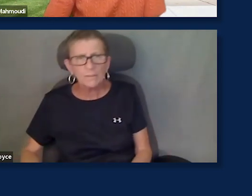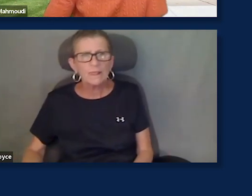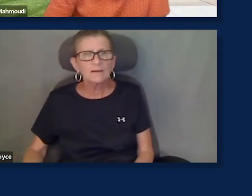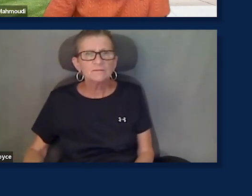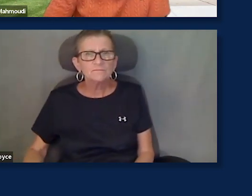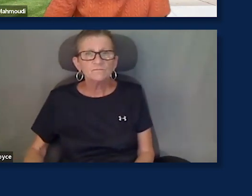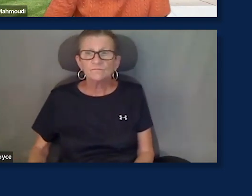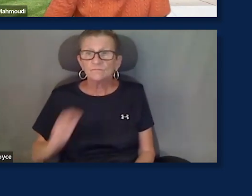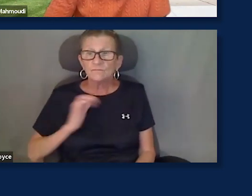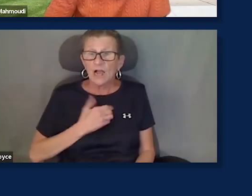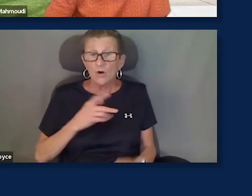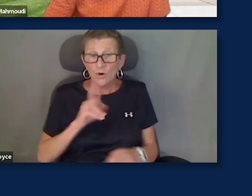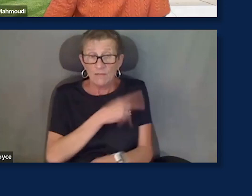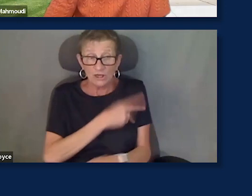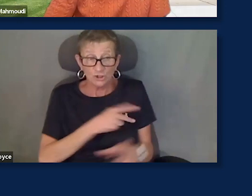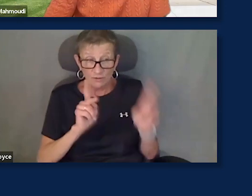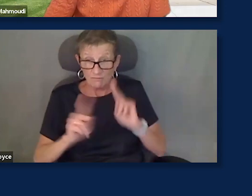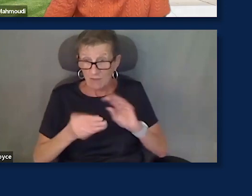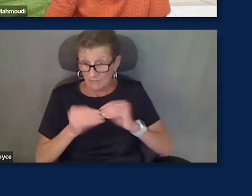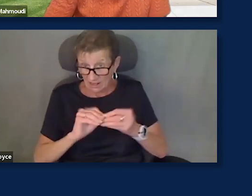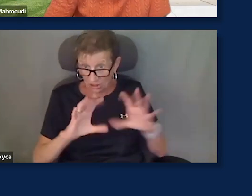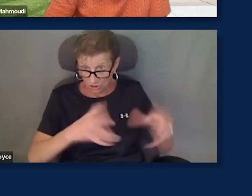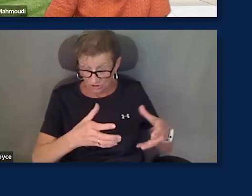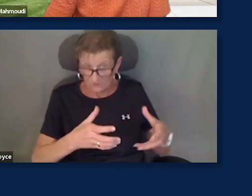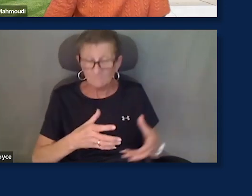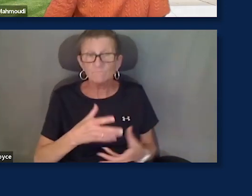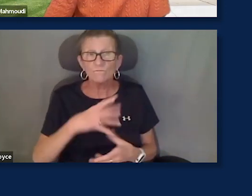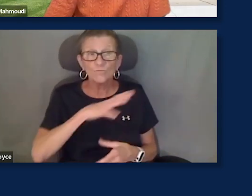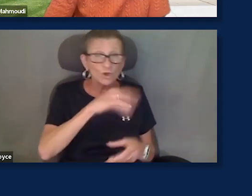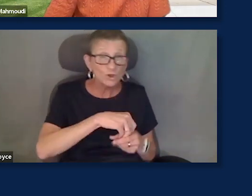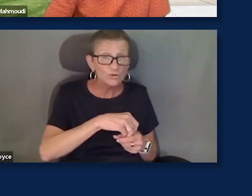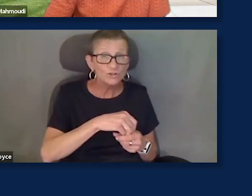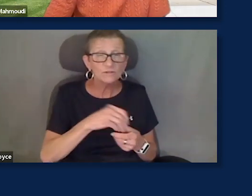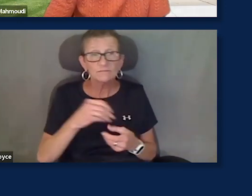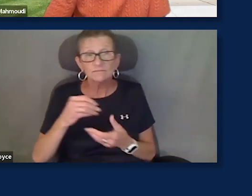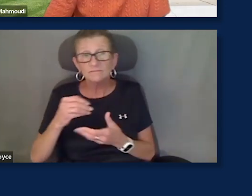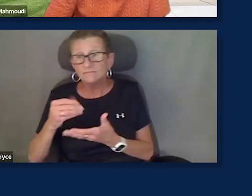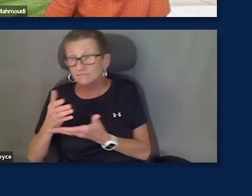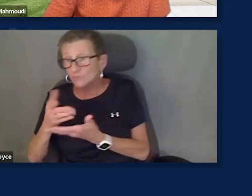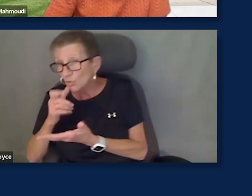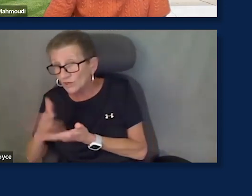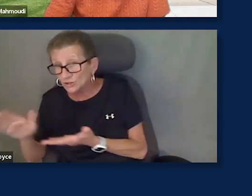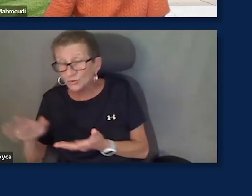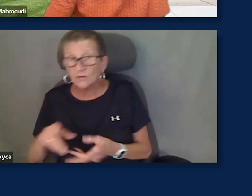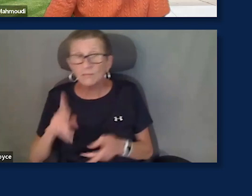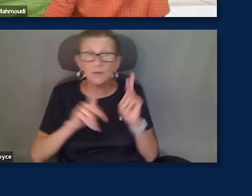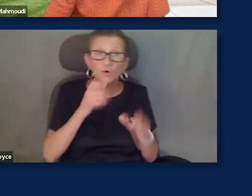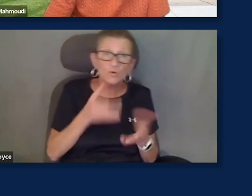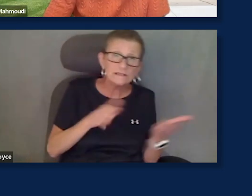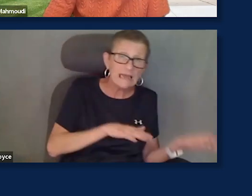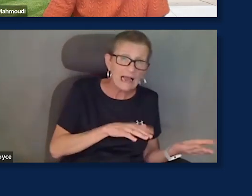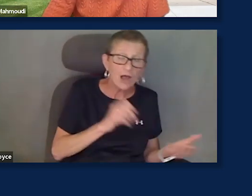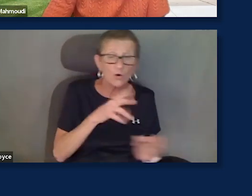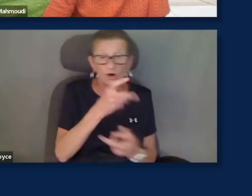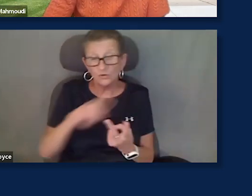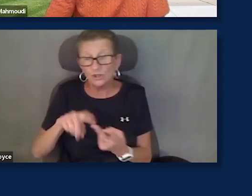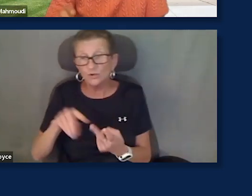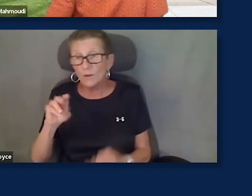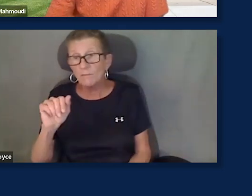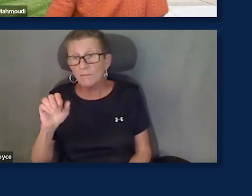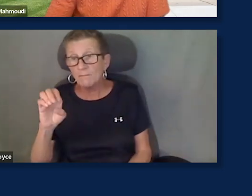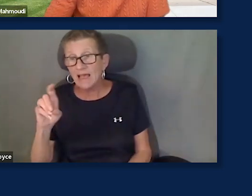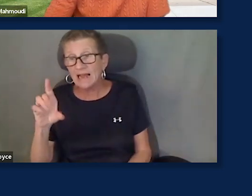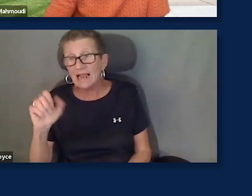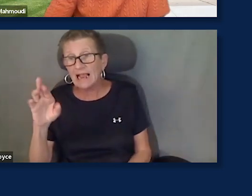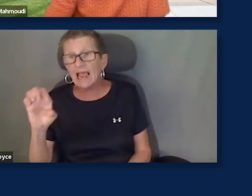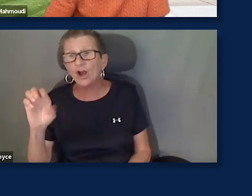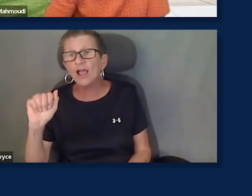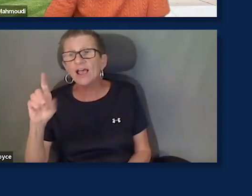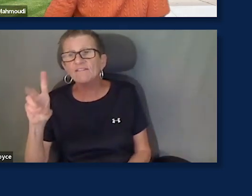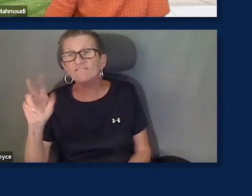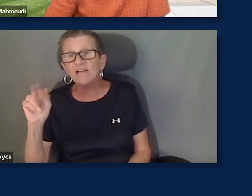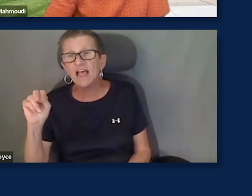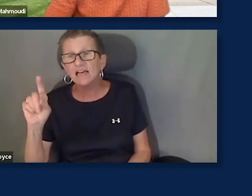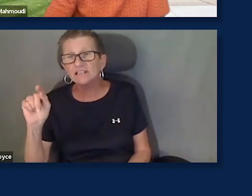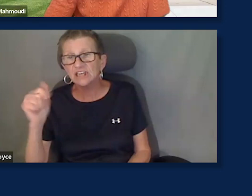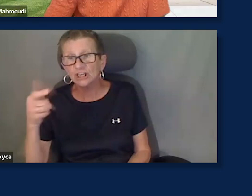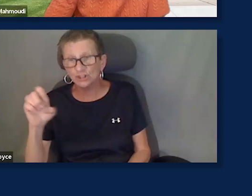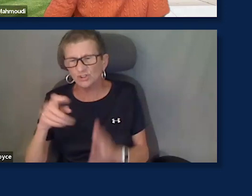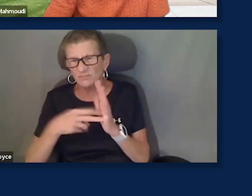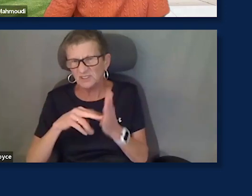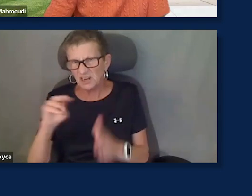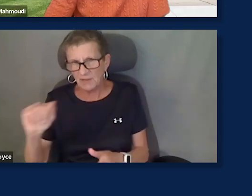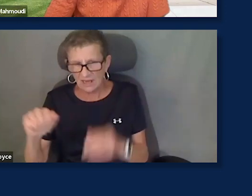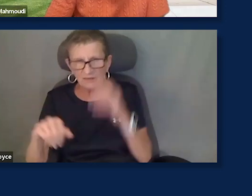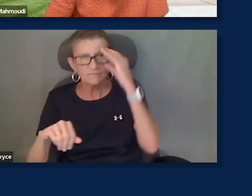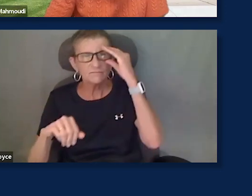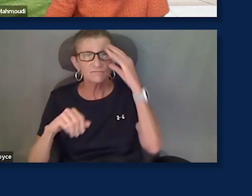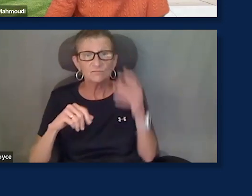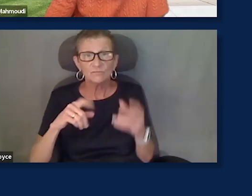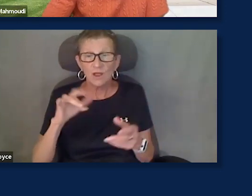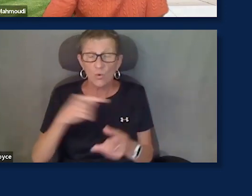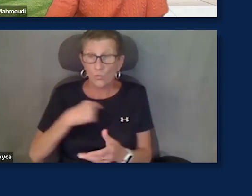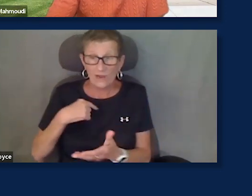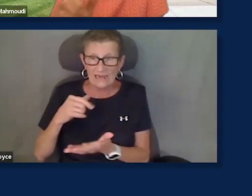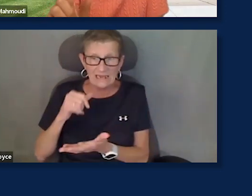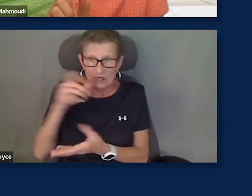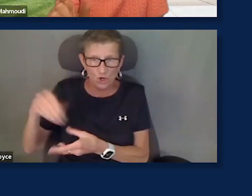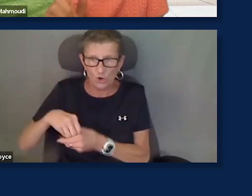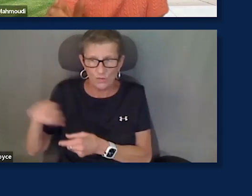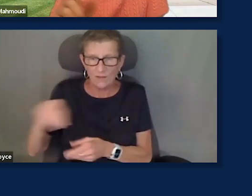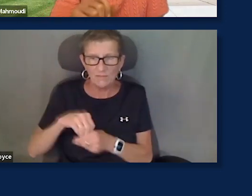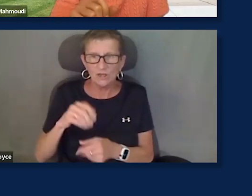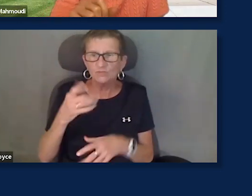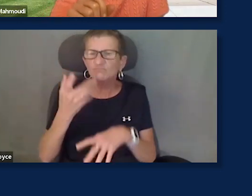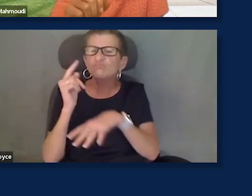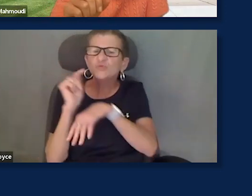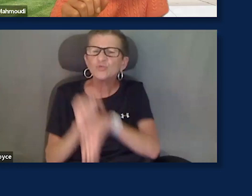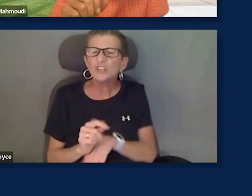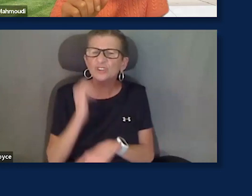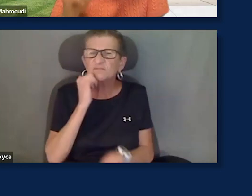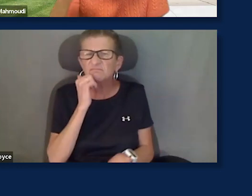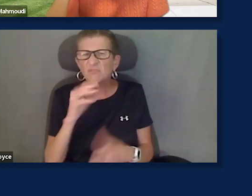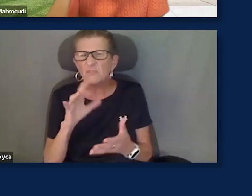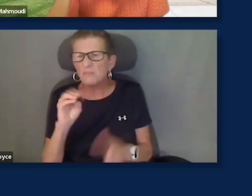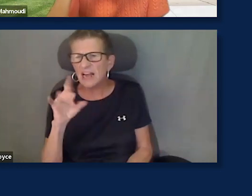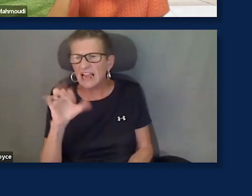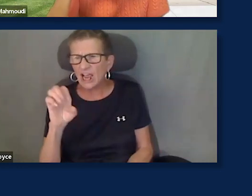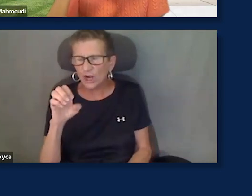So, again, our patient population, inclusion/exclusion criteria. People who died or switched to Medicare Advantage, which is what MA stands for, were excluded from traditional Medicare before service claims data.